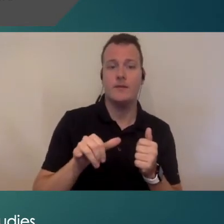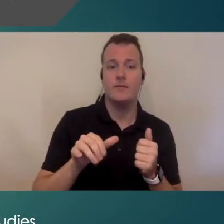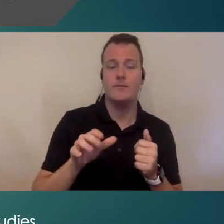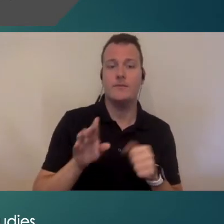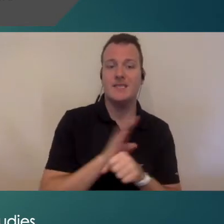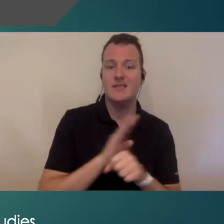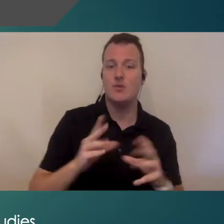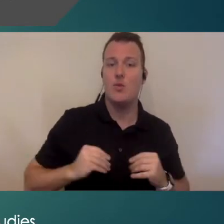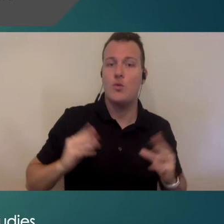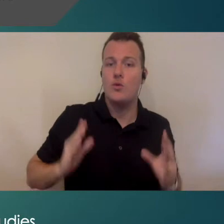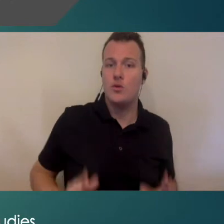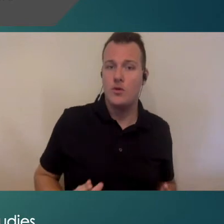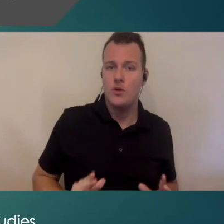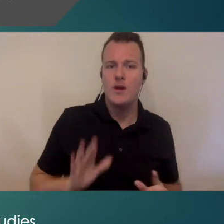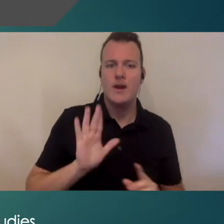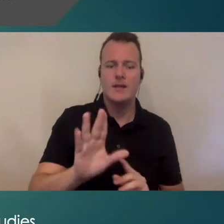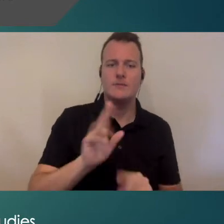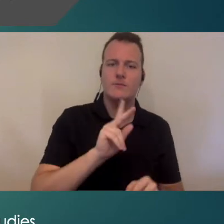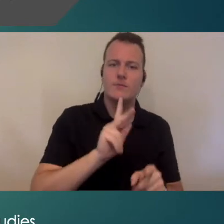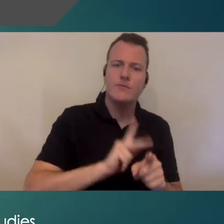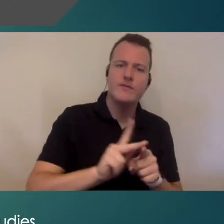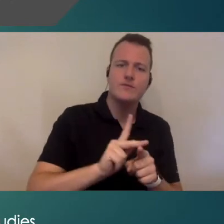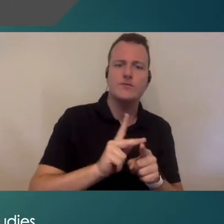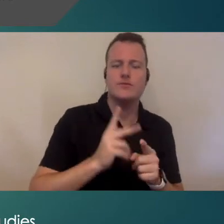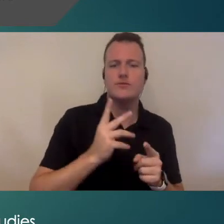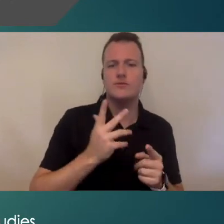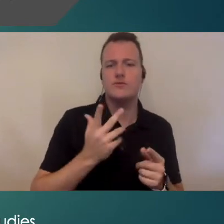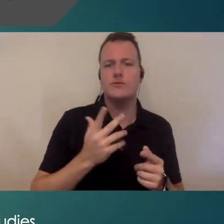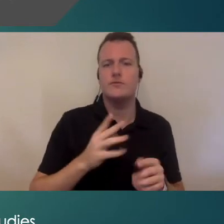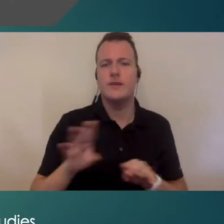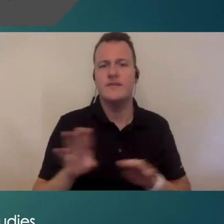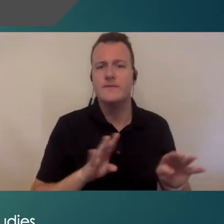patients, what his demeanor was, his professionalism, what were his processes